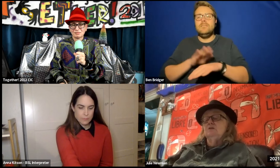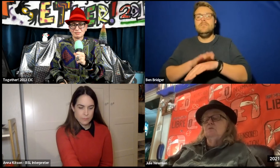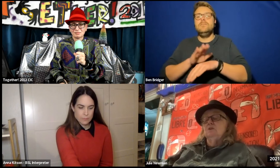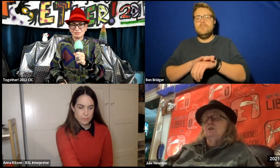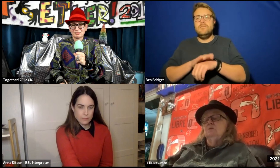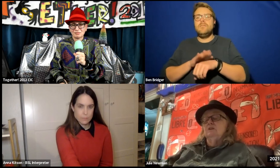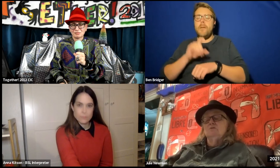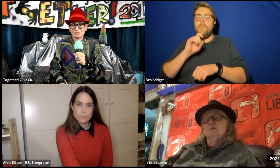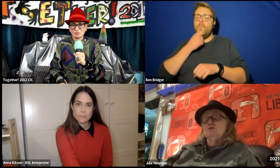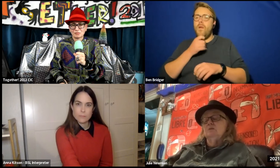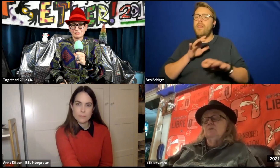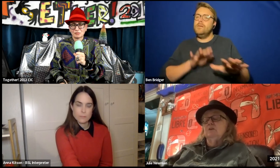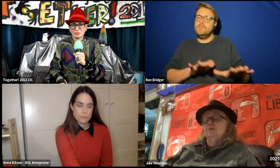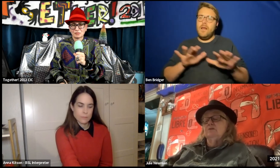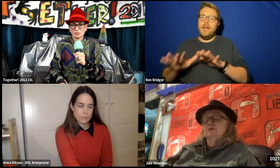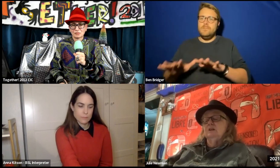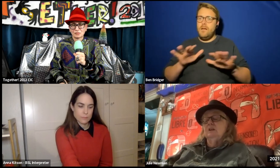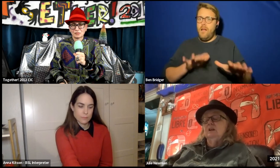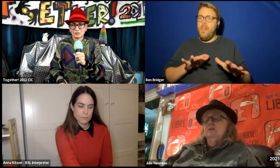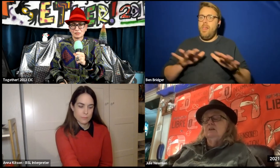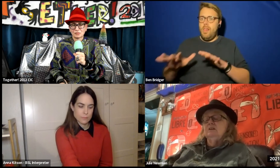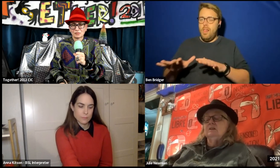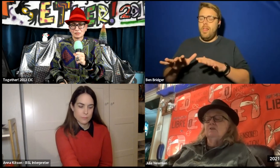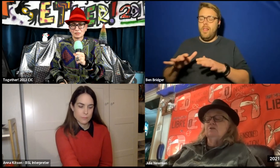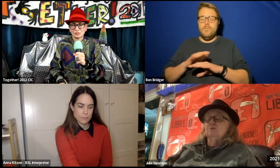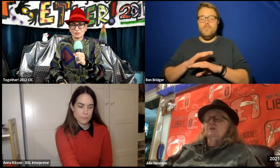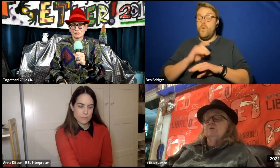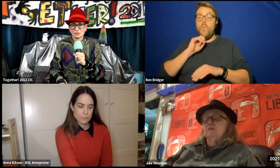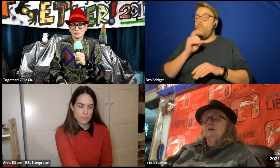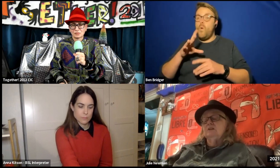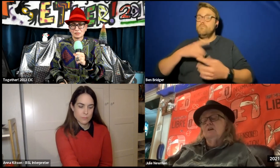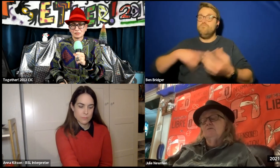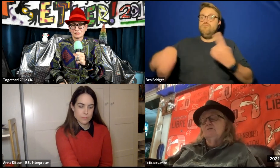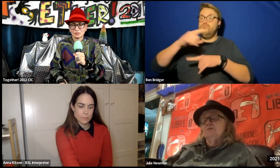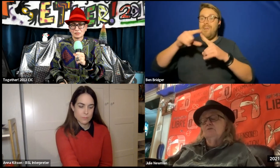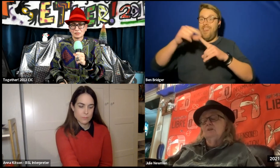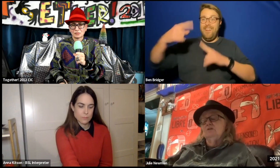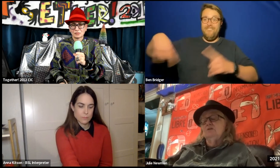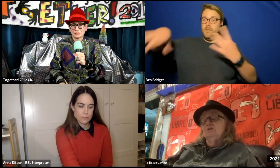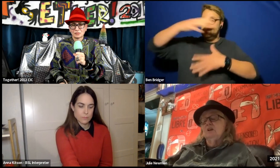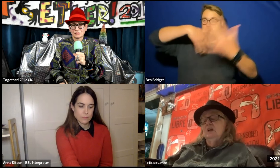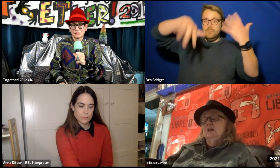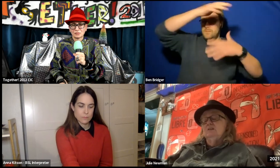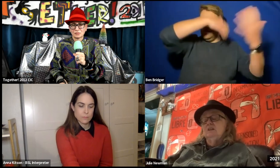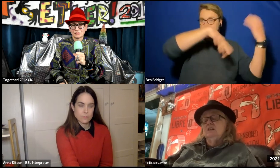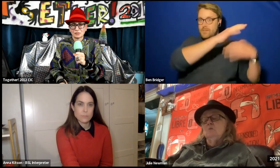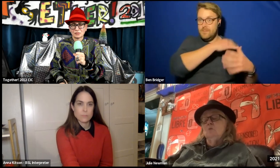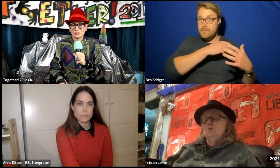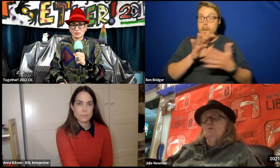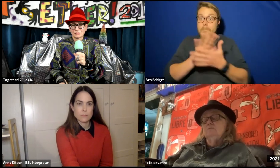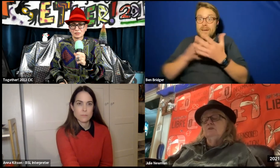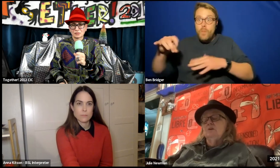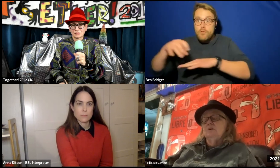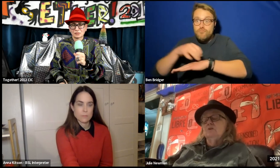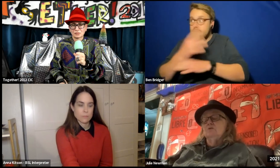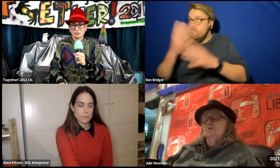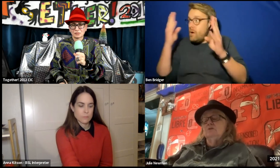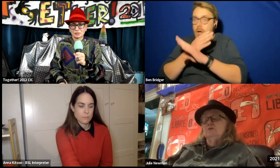Caught in the whirlwinds rushing past. These sanctuaries provide cover for creatures Seeking warm, dark corners